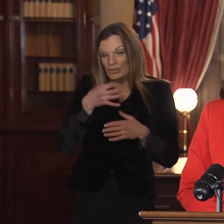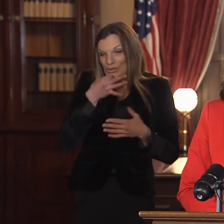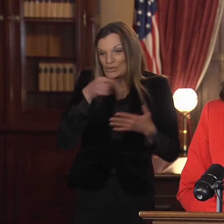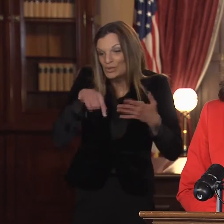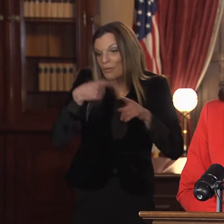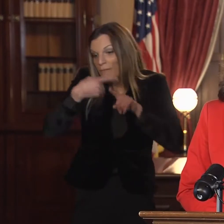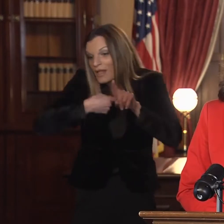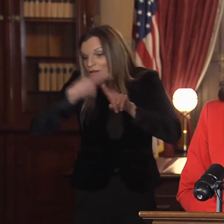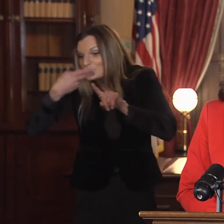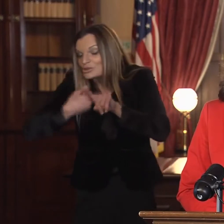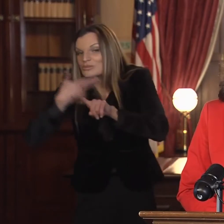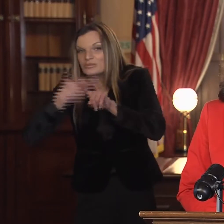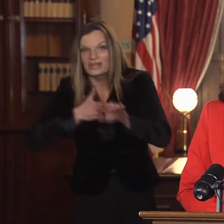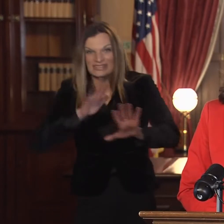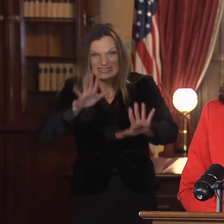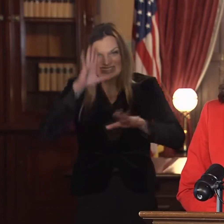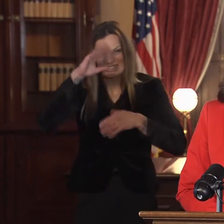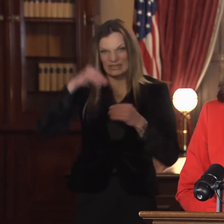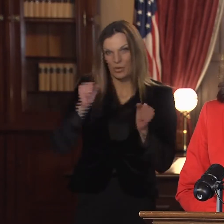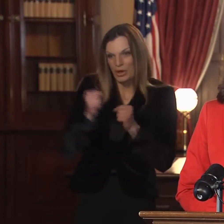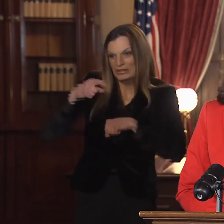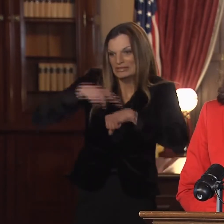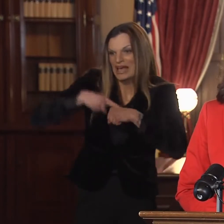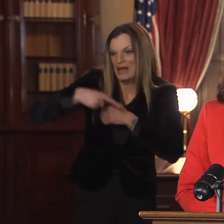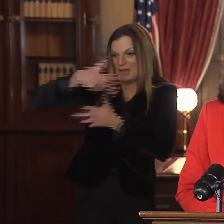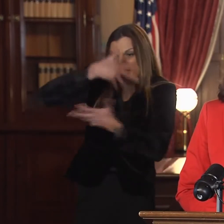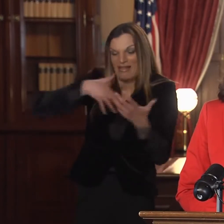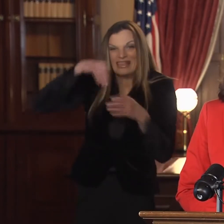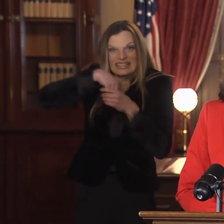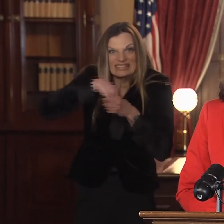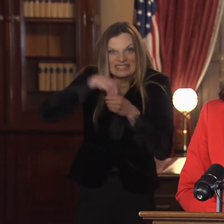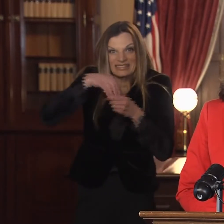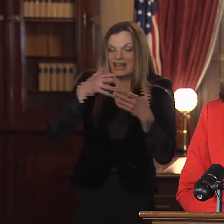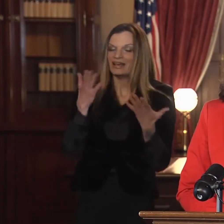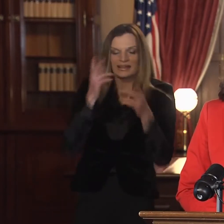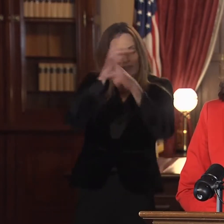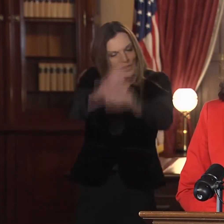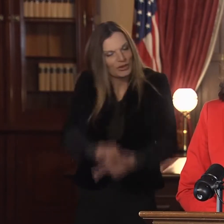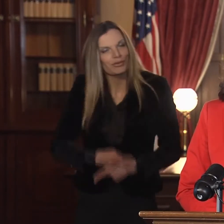INDOOR GATHERINGS WHERE THE VIRUS CAN SPREAD PERSON TO PERSON WILL BE CRUCIAL.